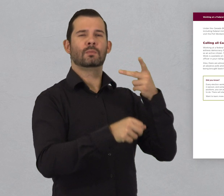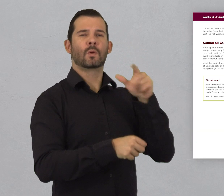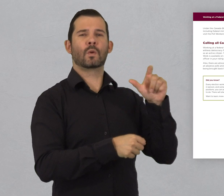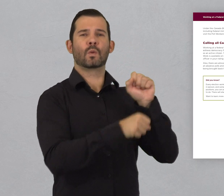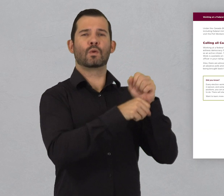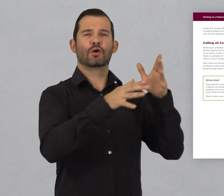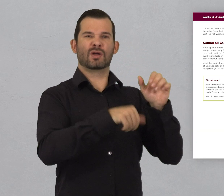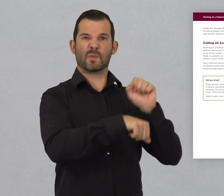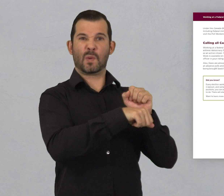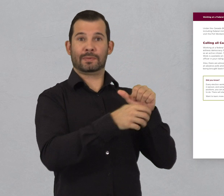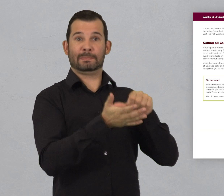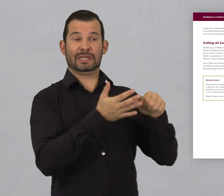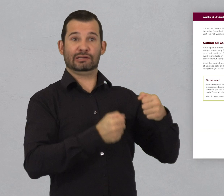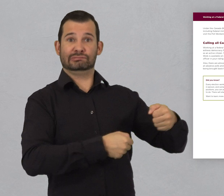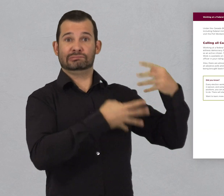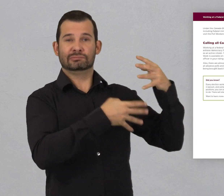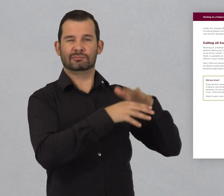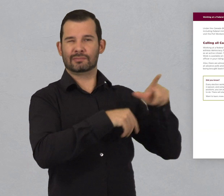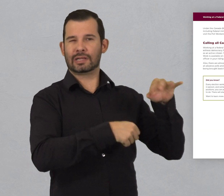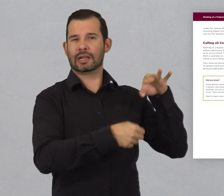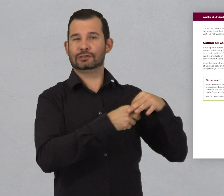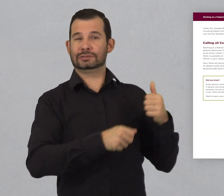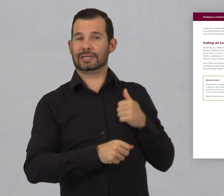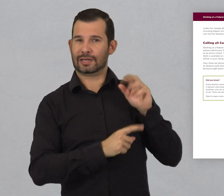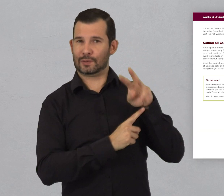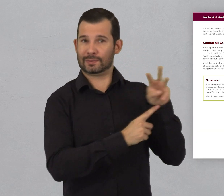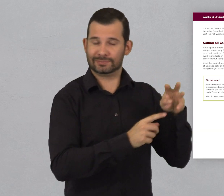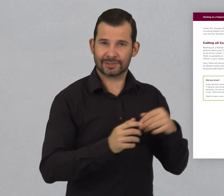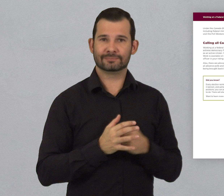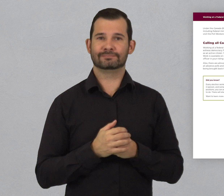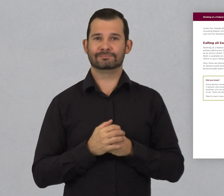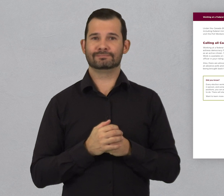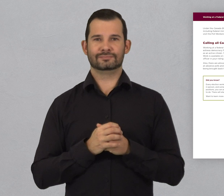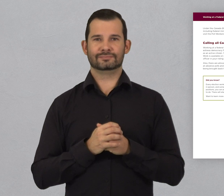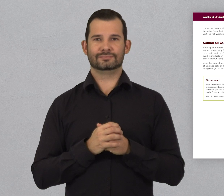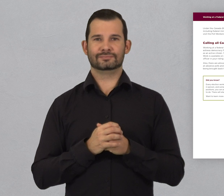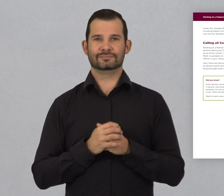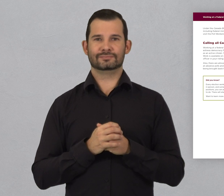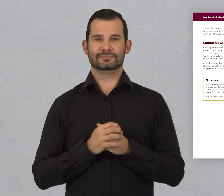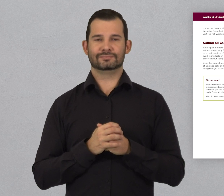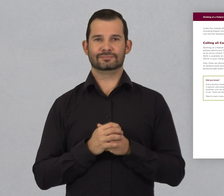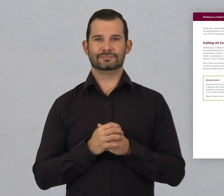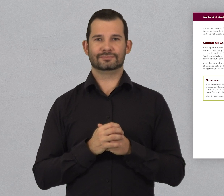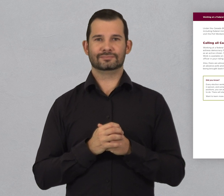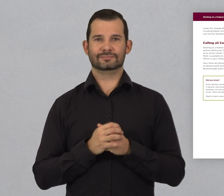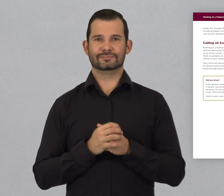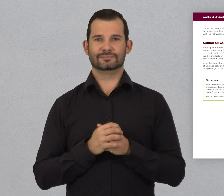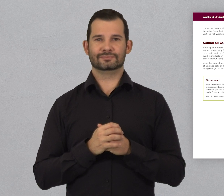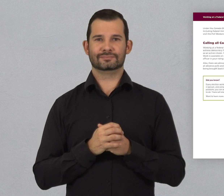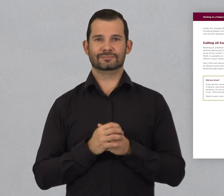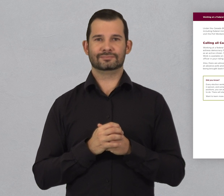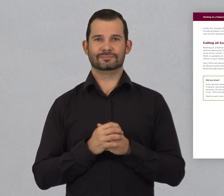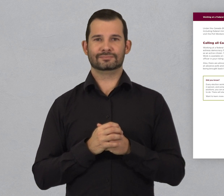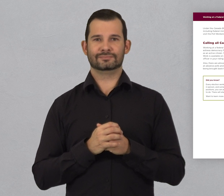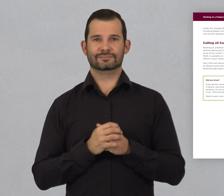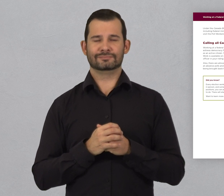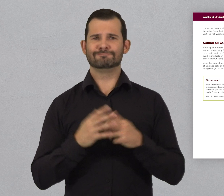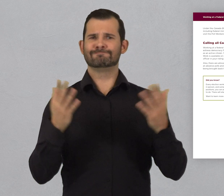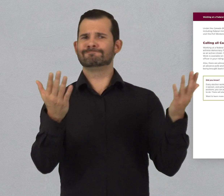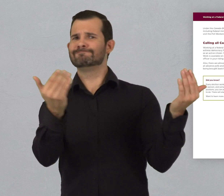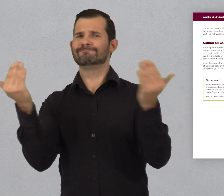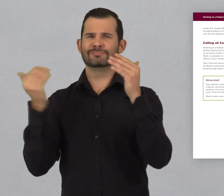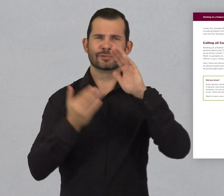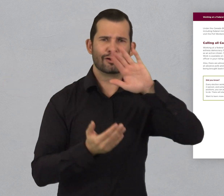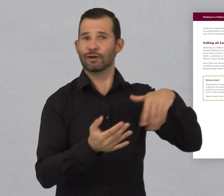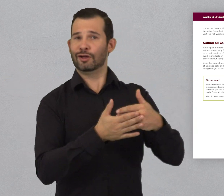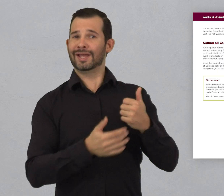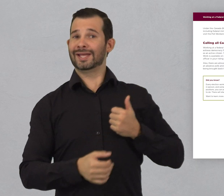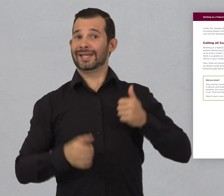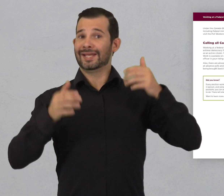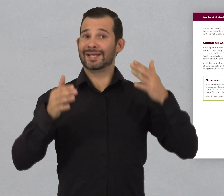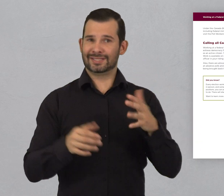Employment page on Elections Canada’s website. Calling all Canadians aged 16 and 17!